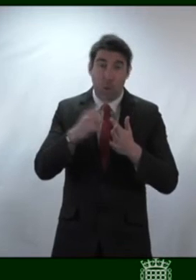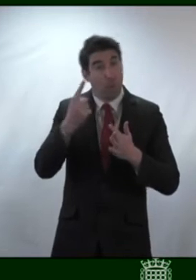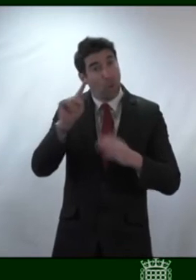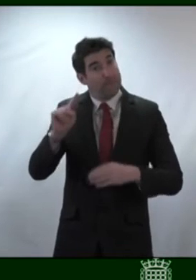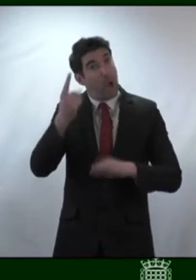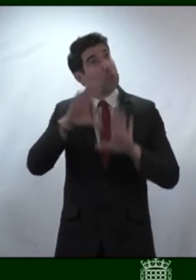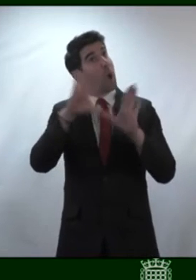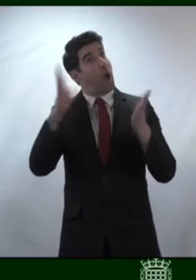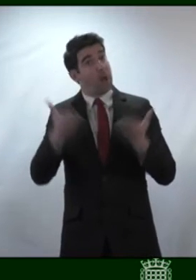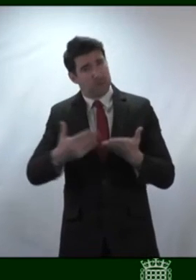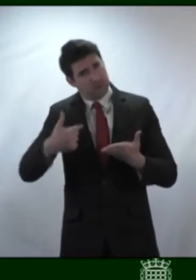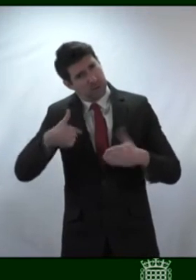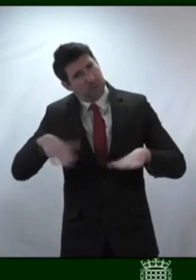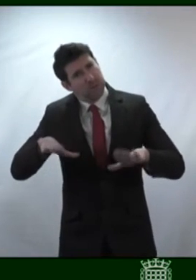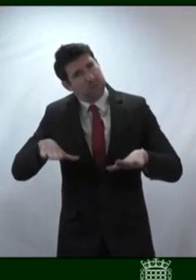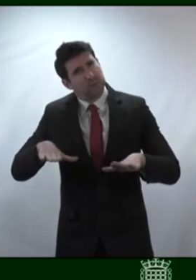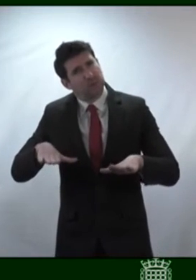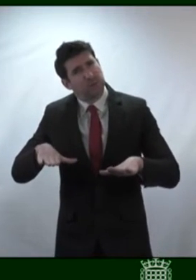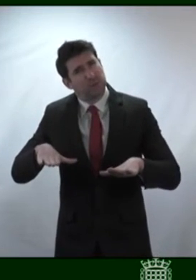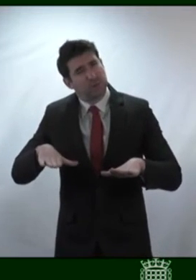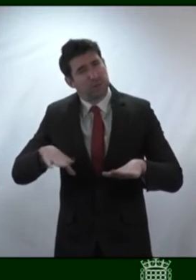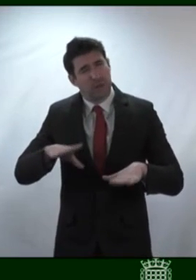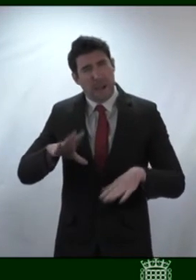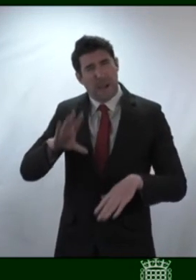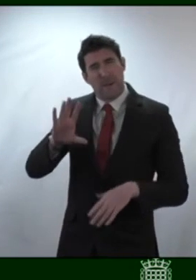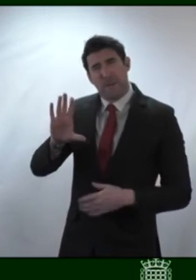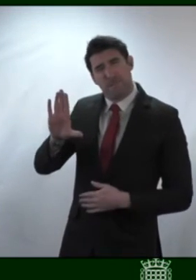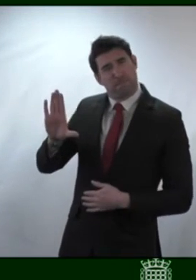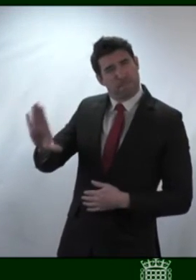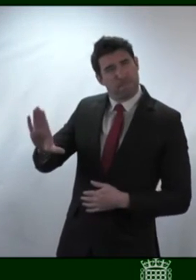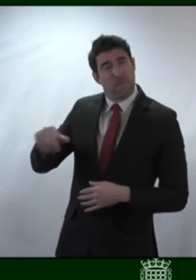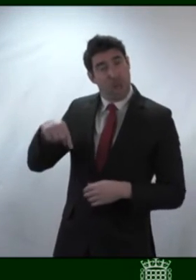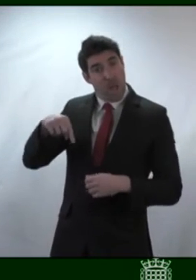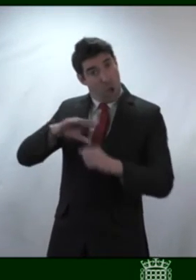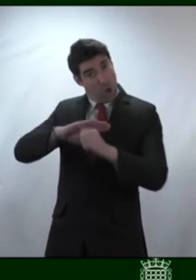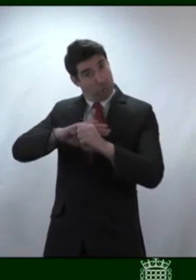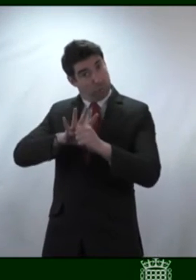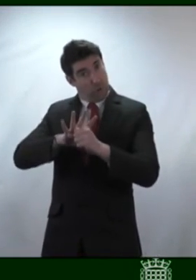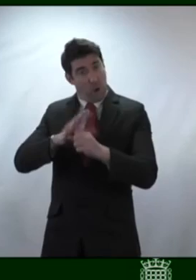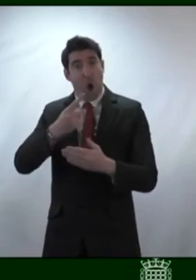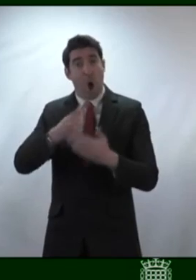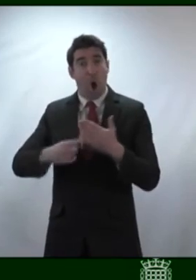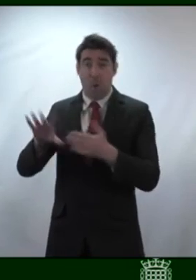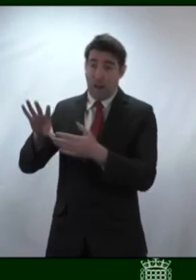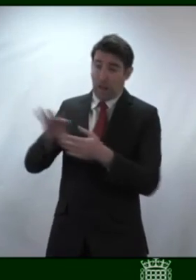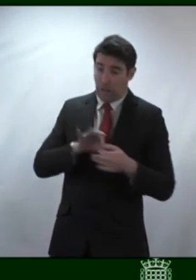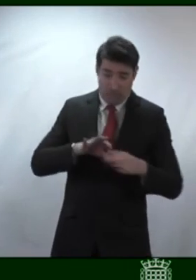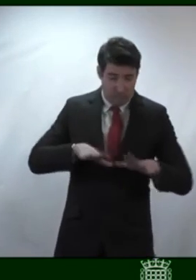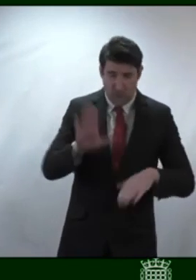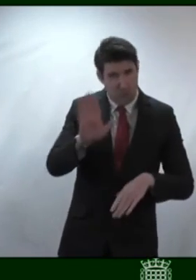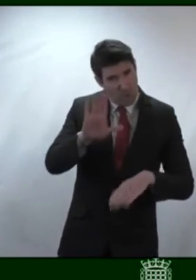of Europe, and this Government have continued to take the tough decisions necessary to beat it. If